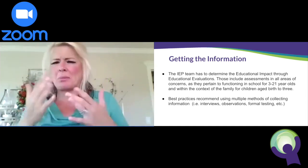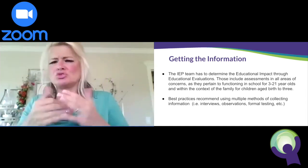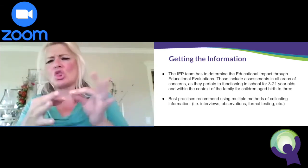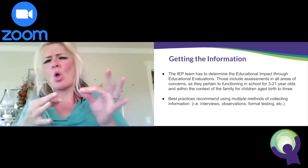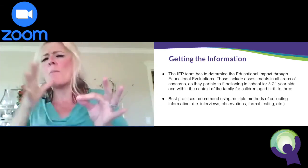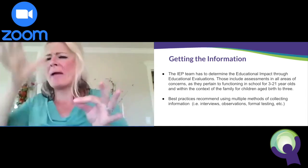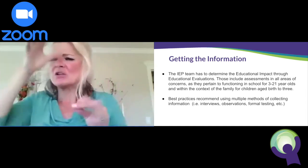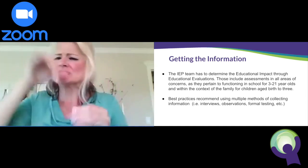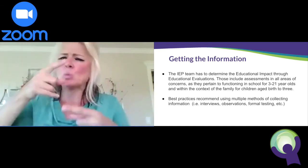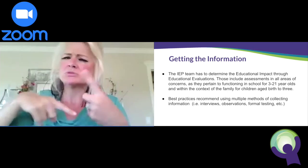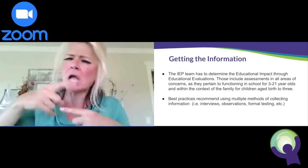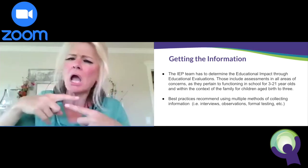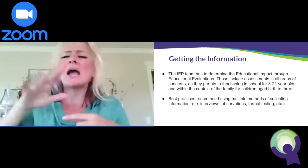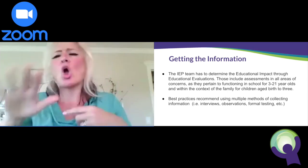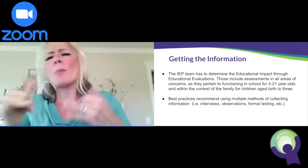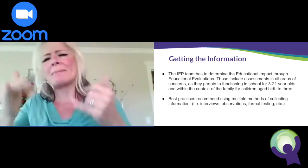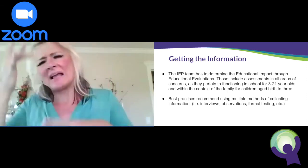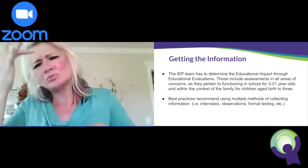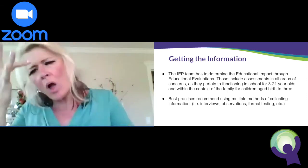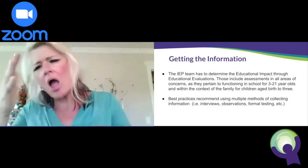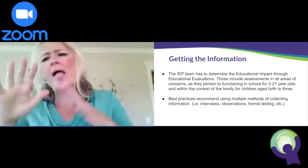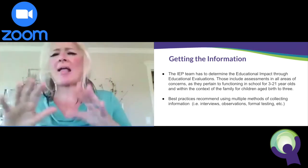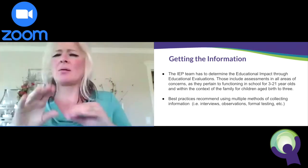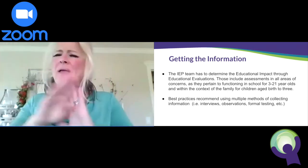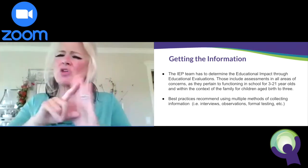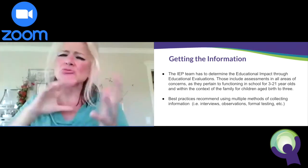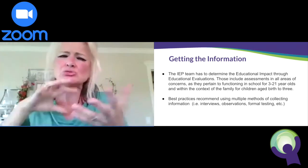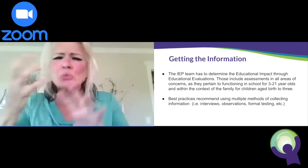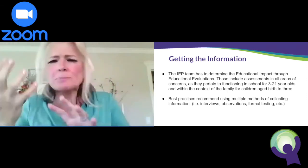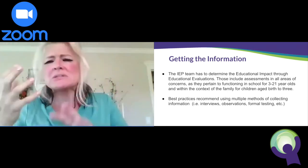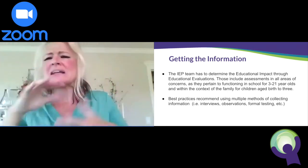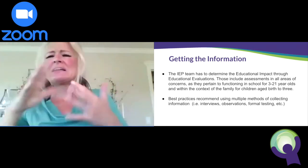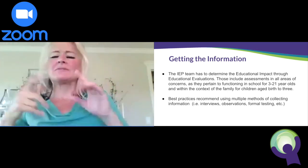don't know, maybe they think that they're delayed